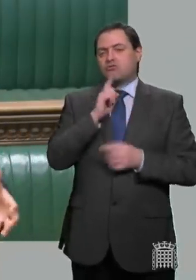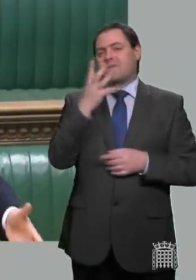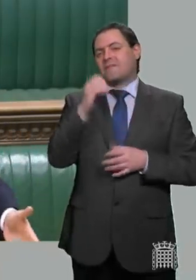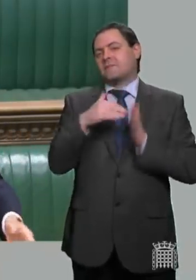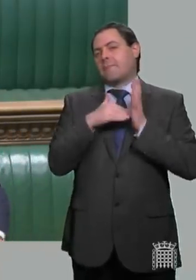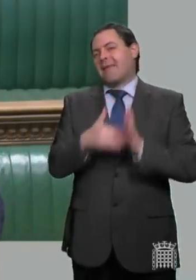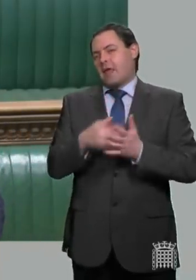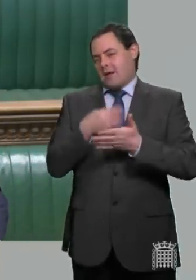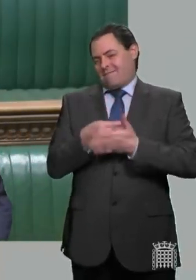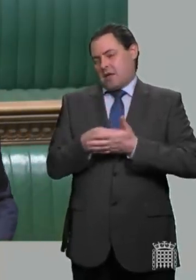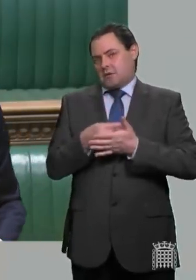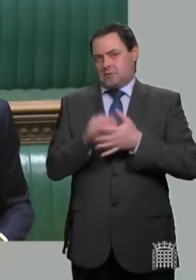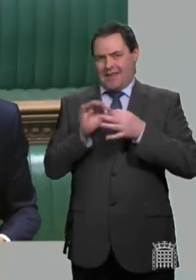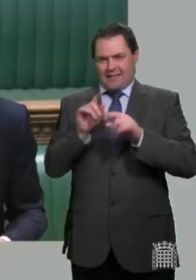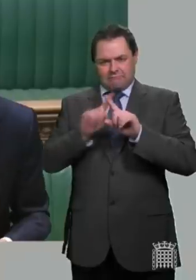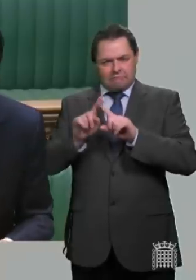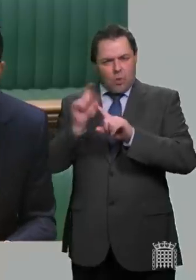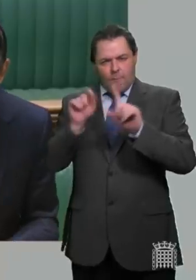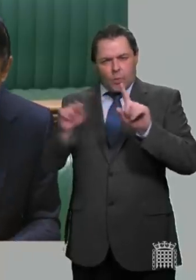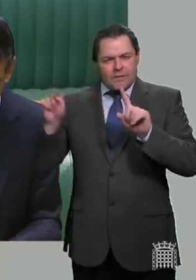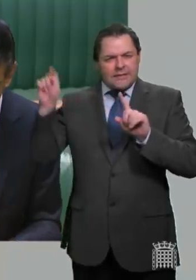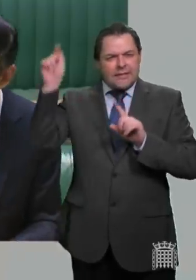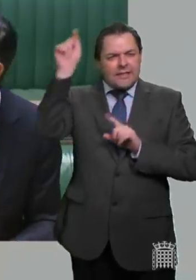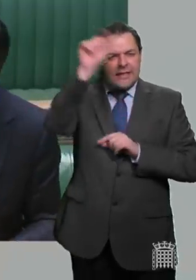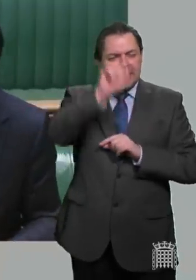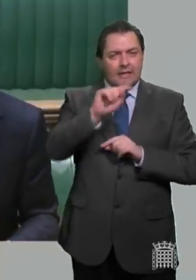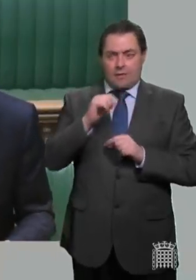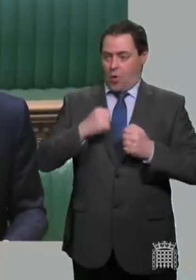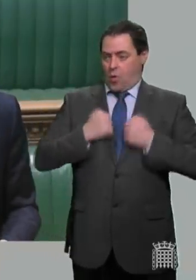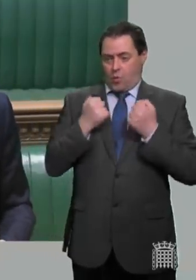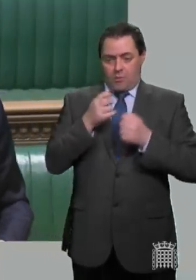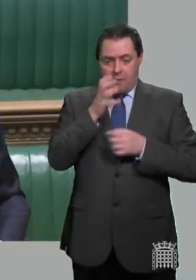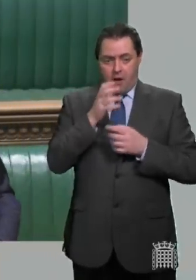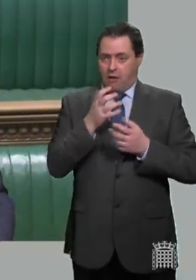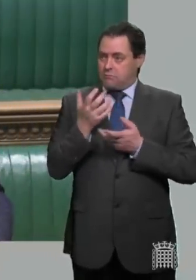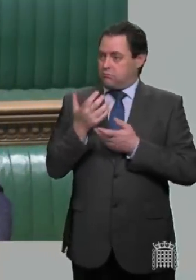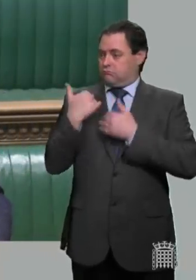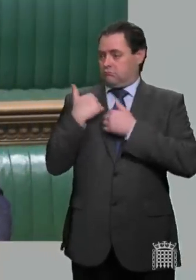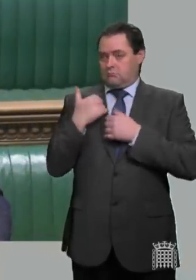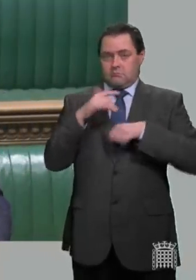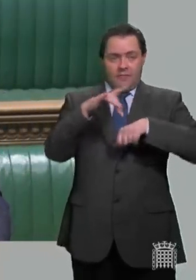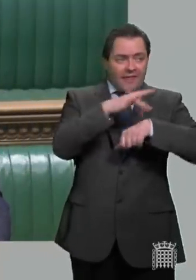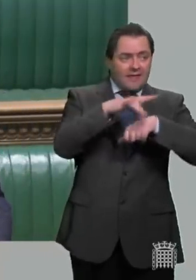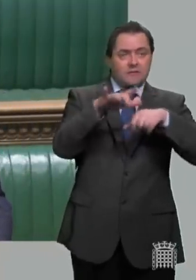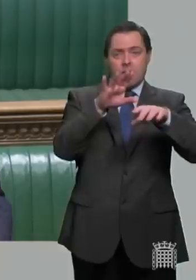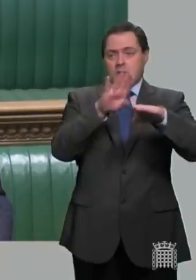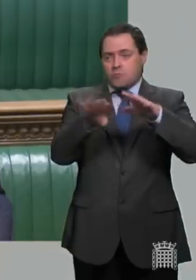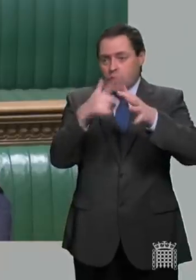communities across the UK take ownership of pubs, theatres, shops or local sports clubs at risk of